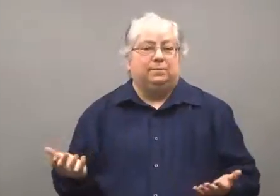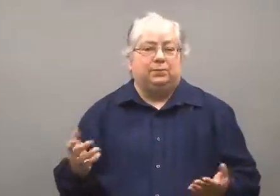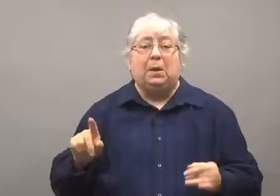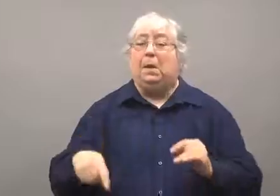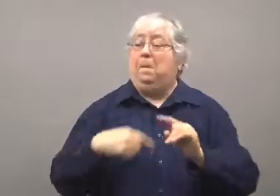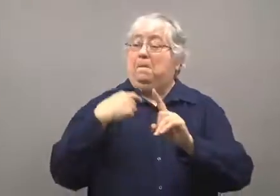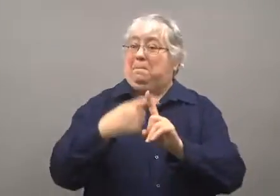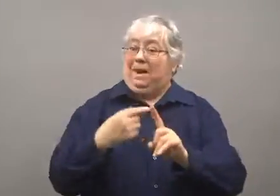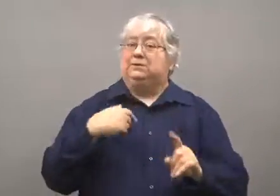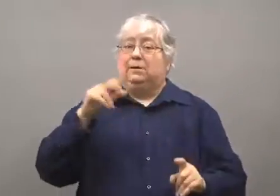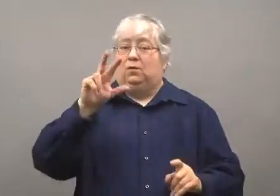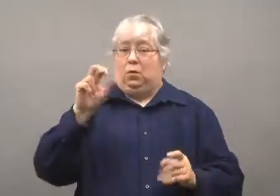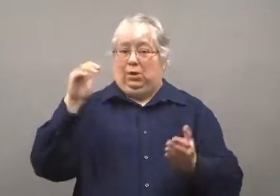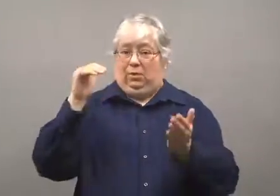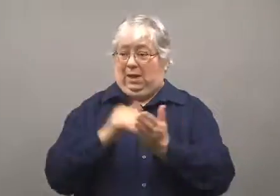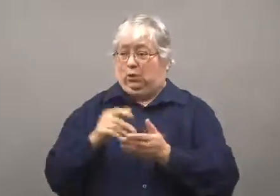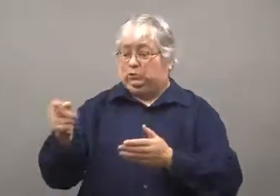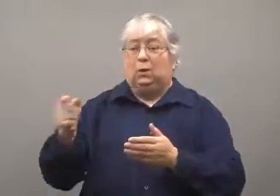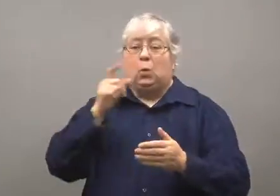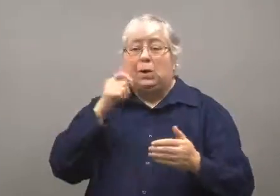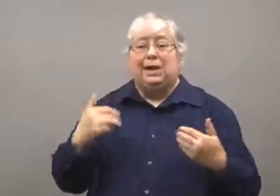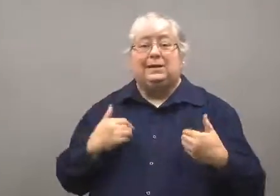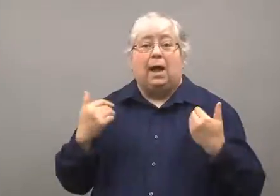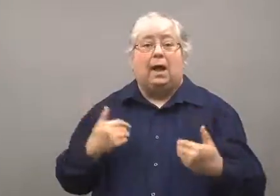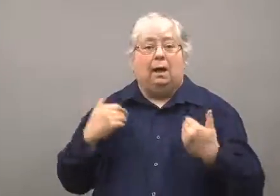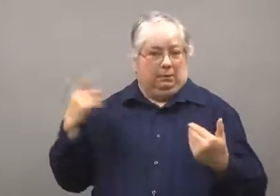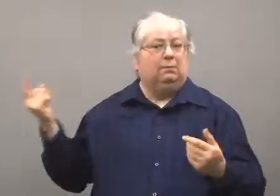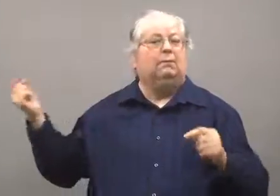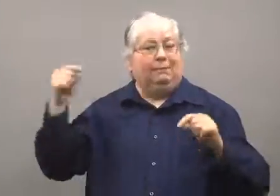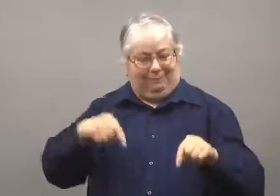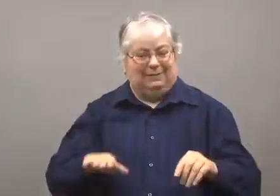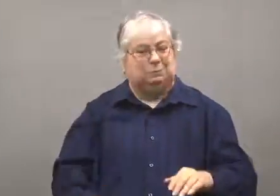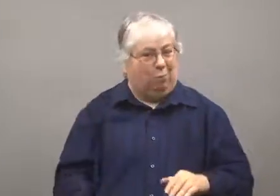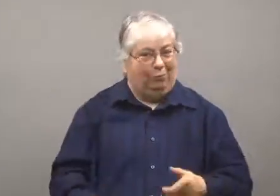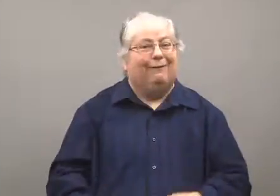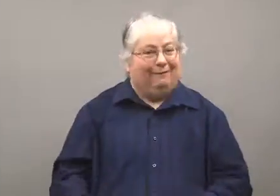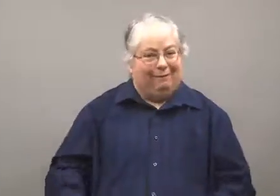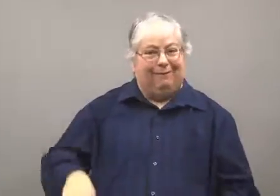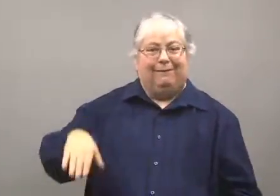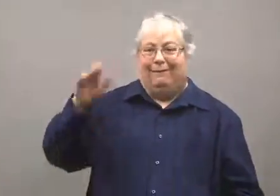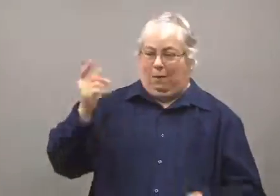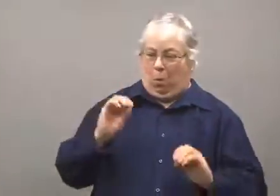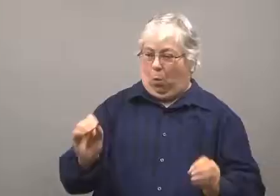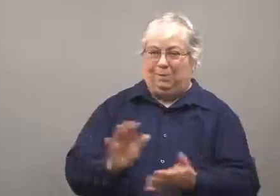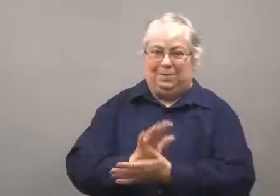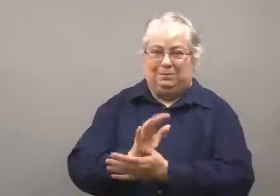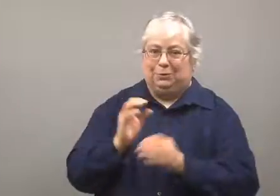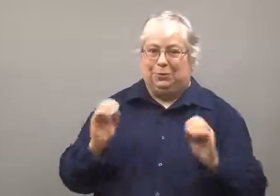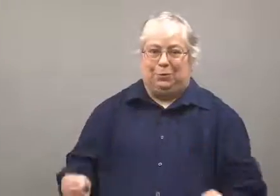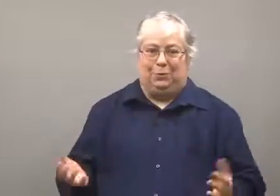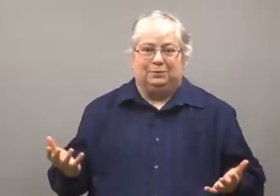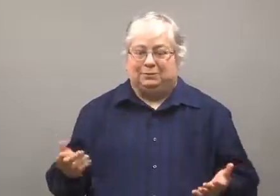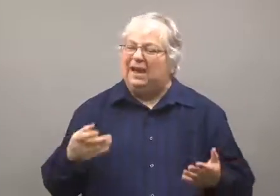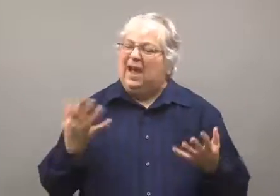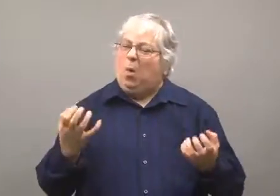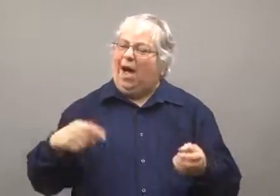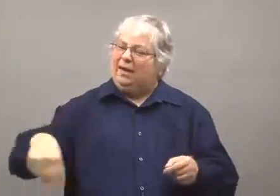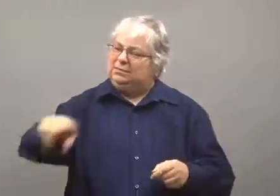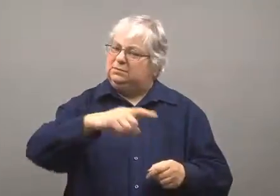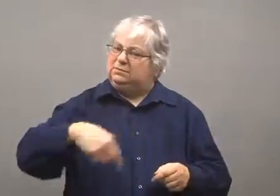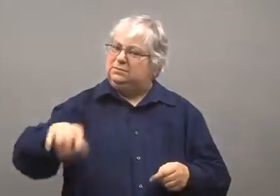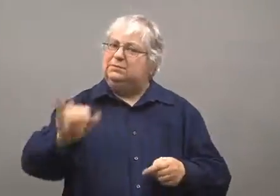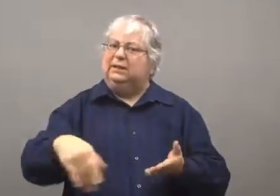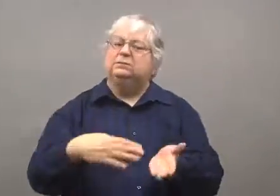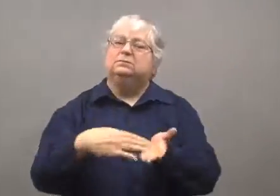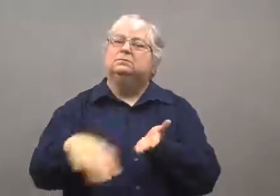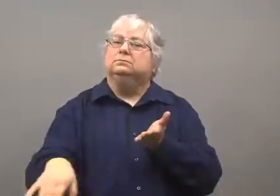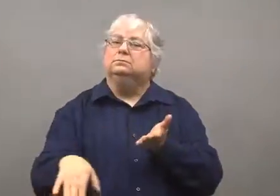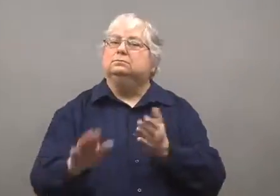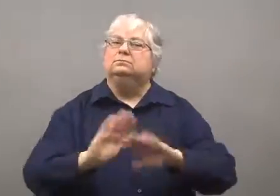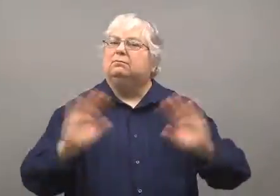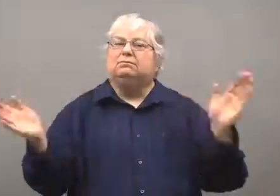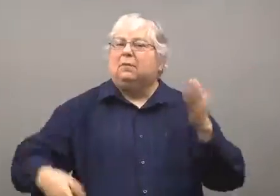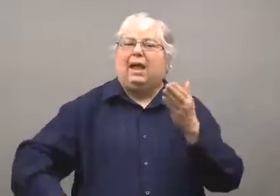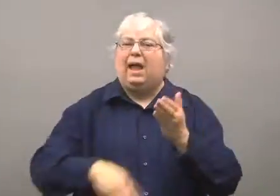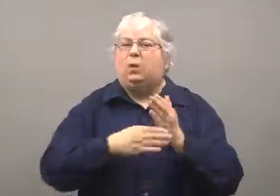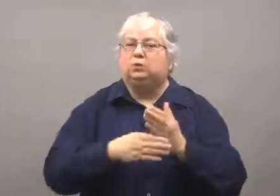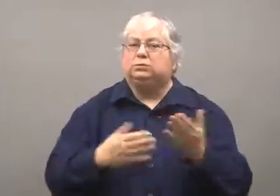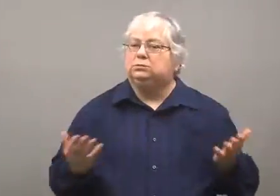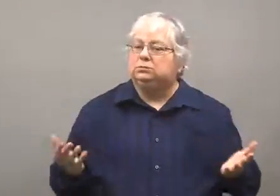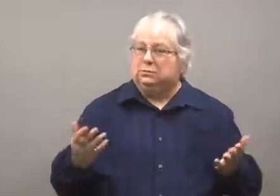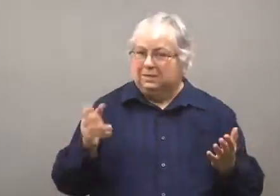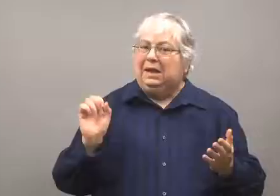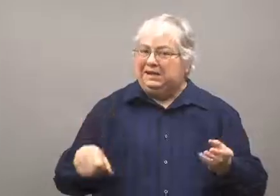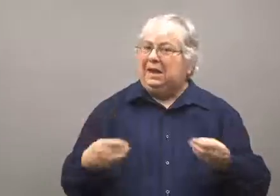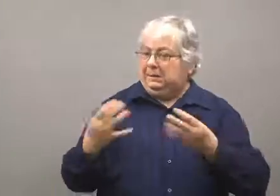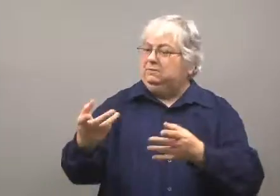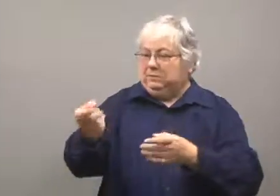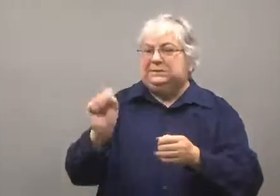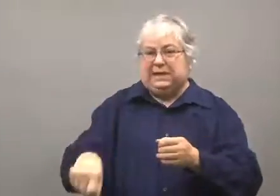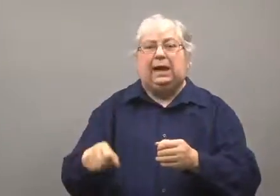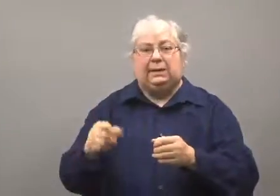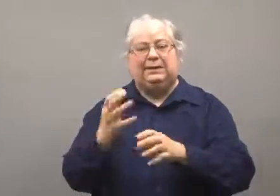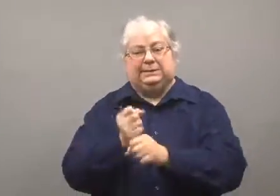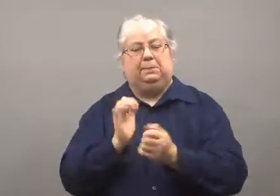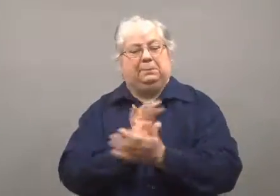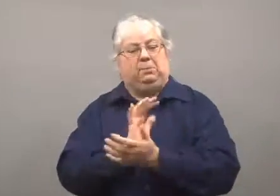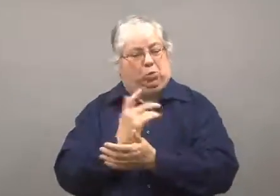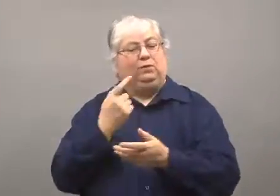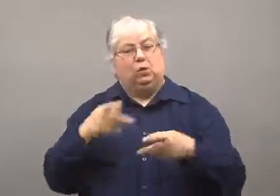There are 300,000 undocumented aliens who came here as children and grew up here.